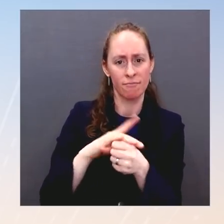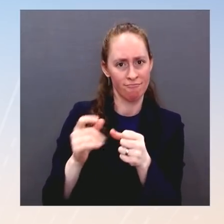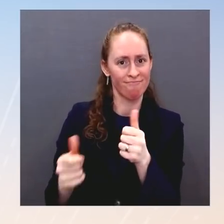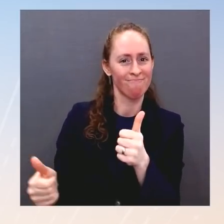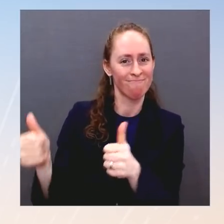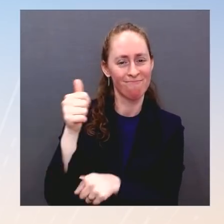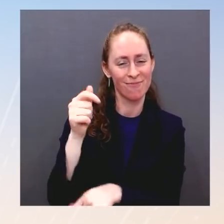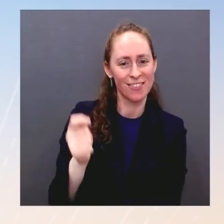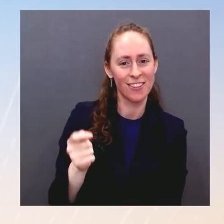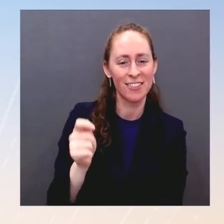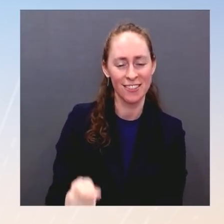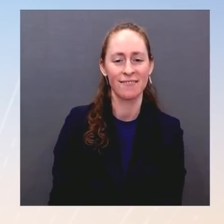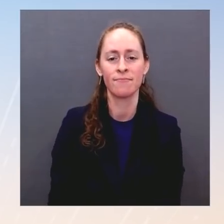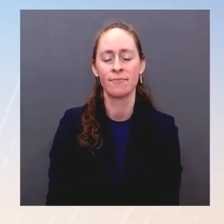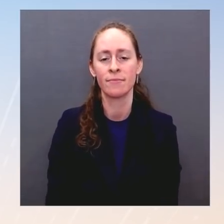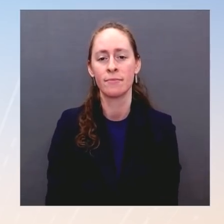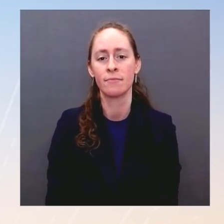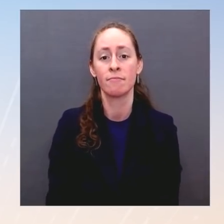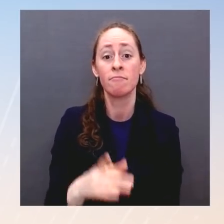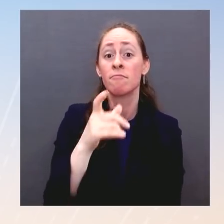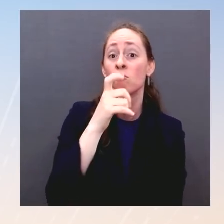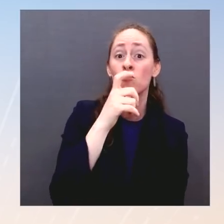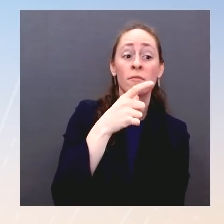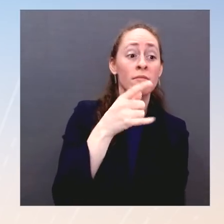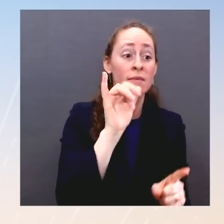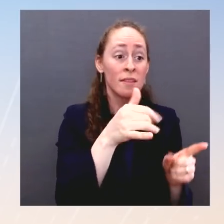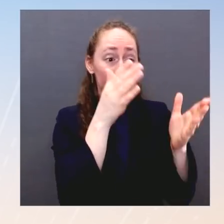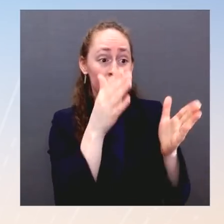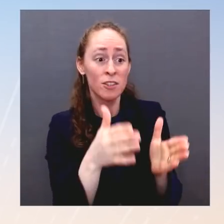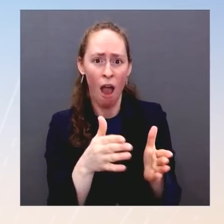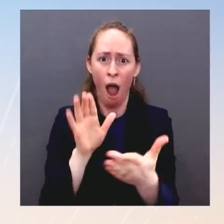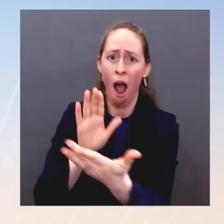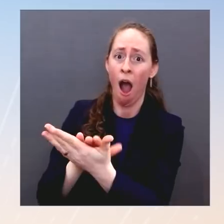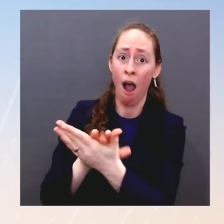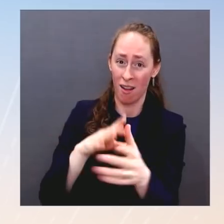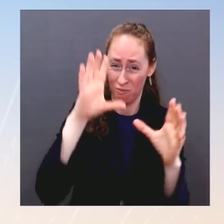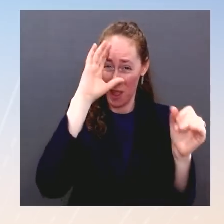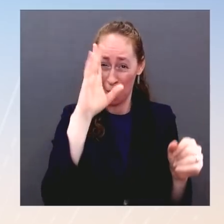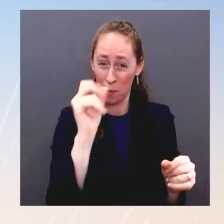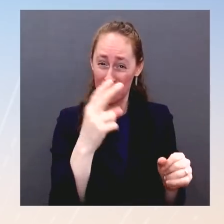And she received a bipartisan letter of support from individuals who co-clerked along Judge Jackson.